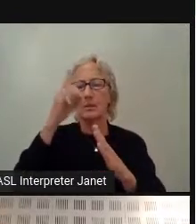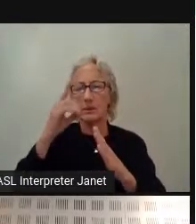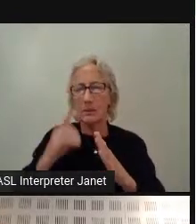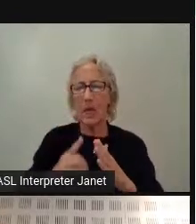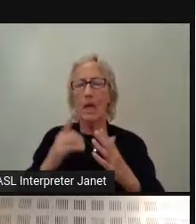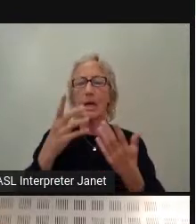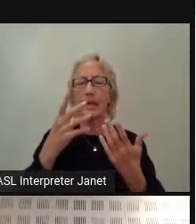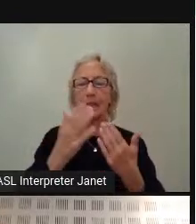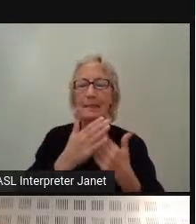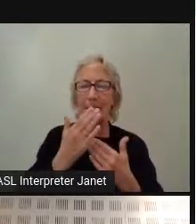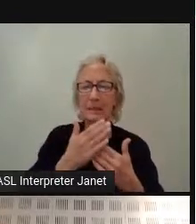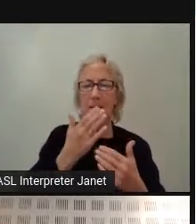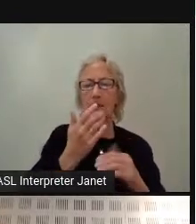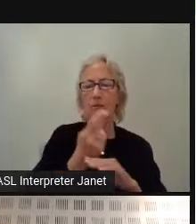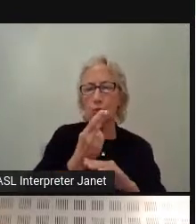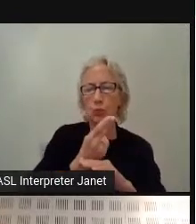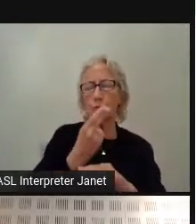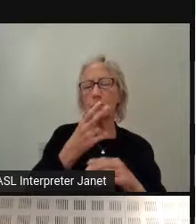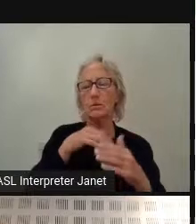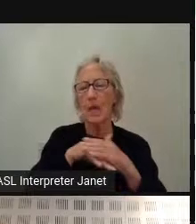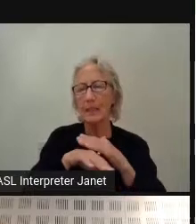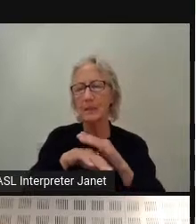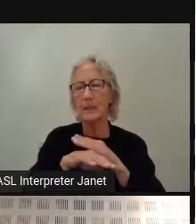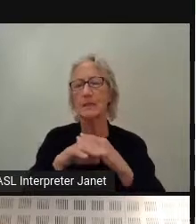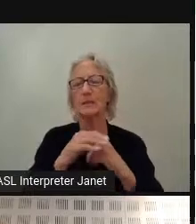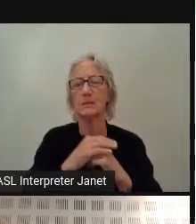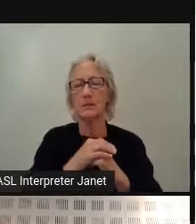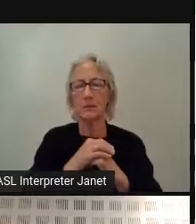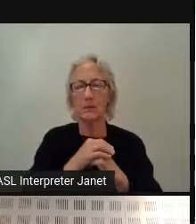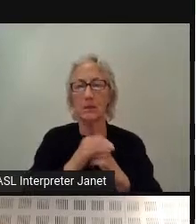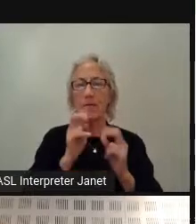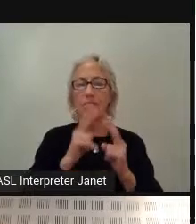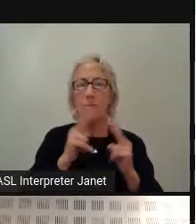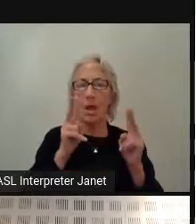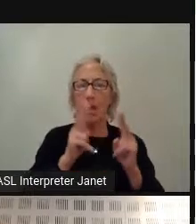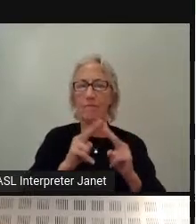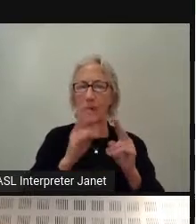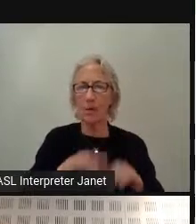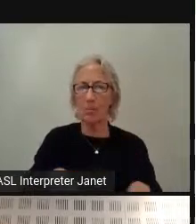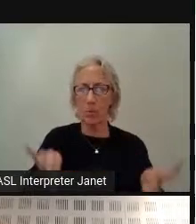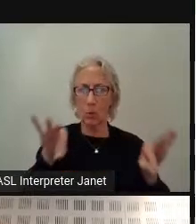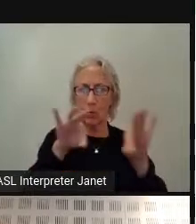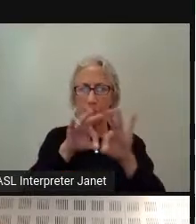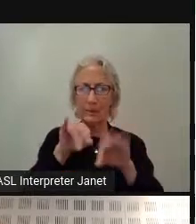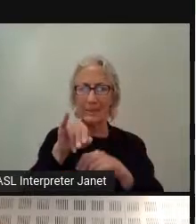subjects which we think are equally important when working with accessibility. Is both the technical part in the content, the